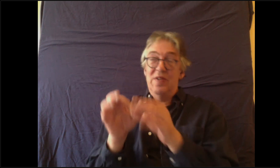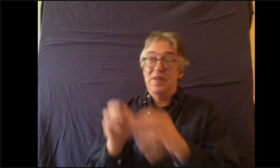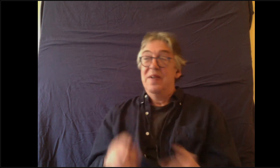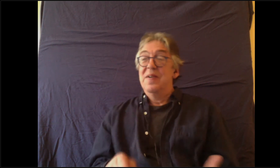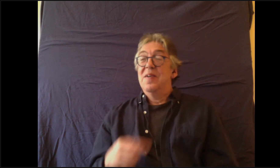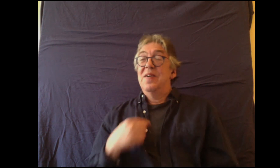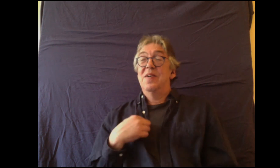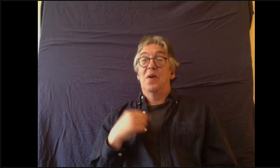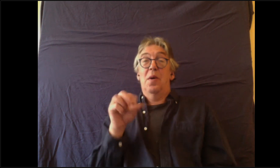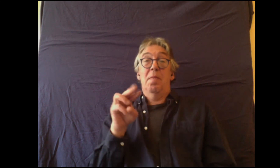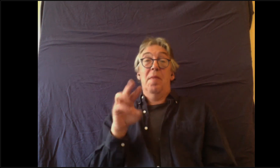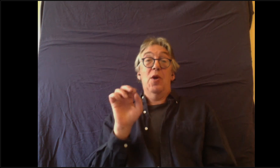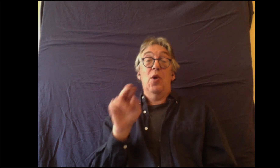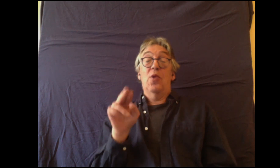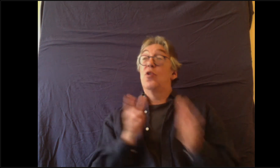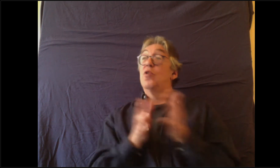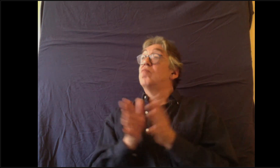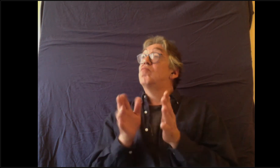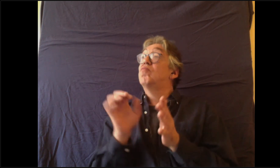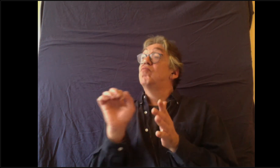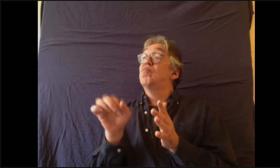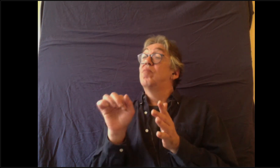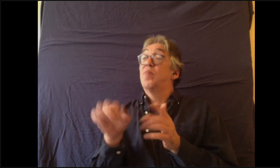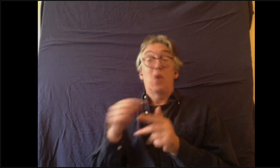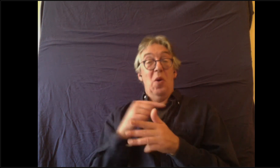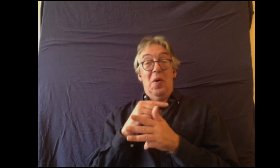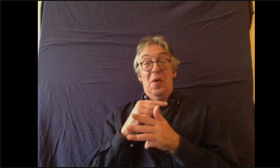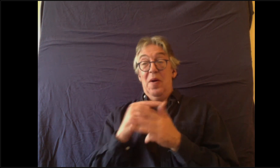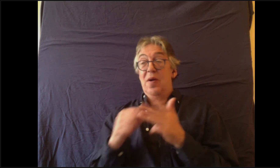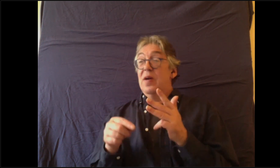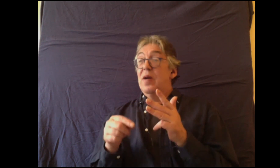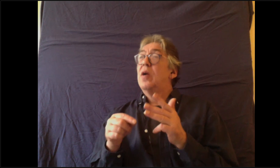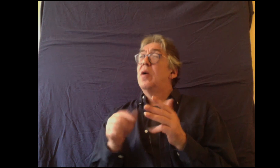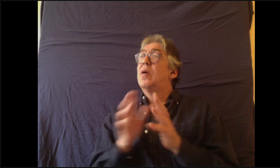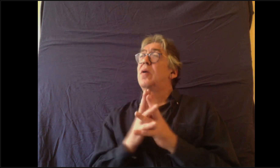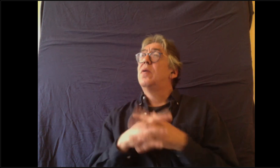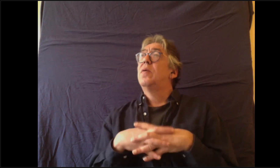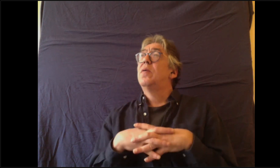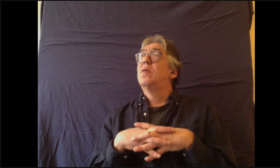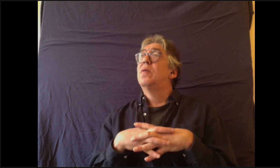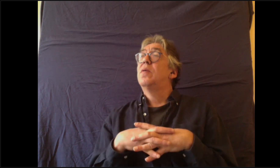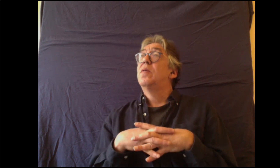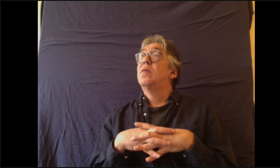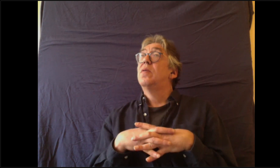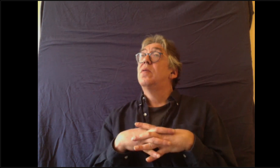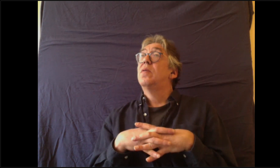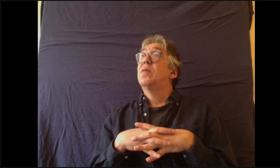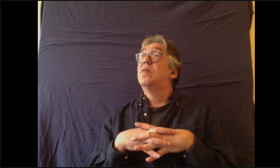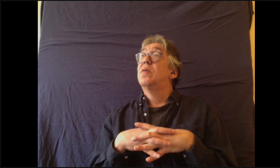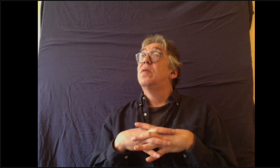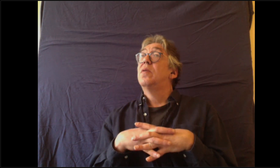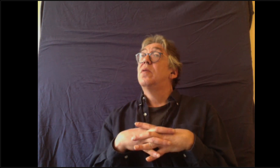Andrew, you raise interest with the training that you're doing